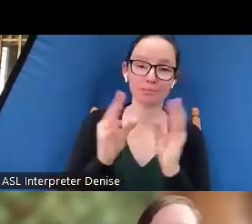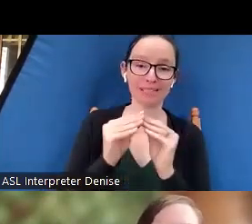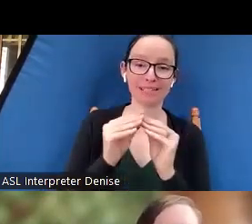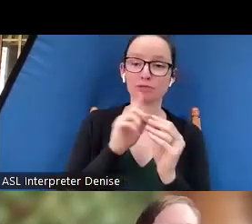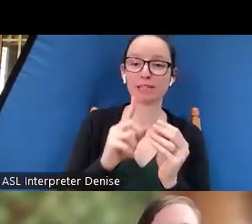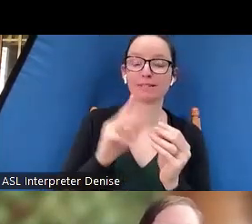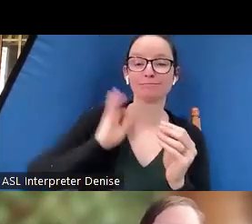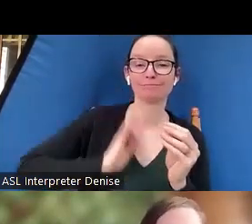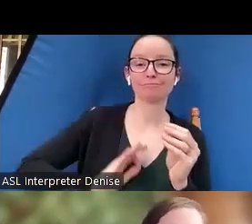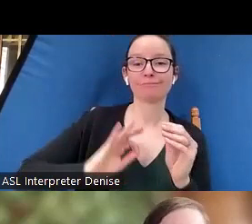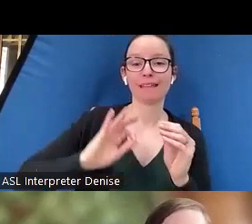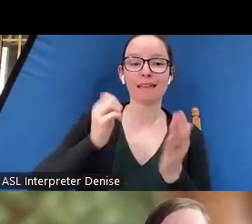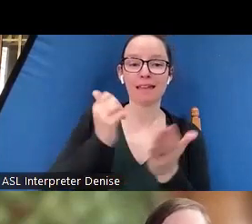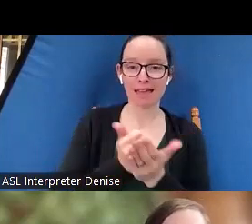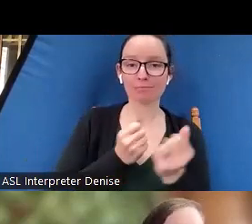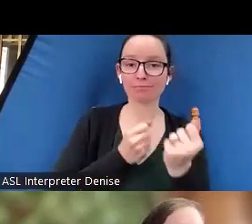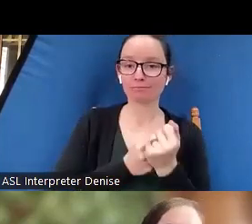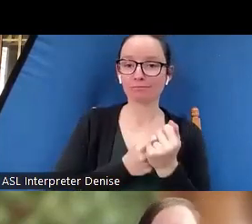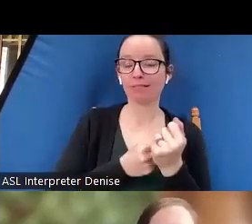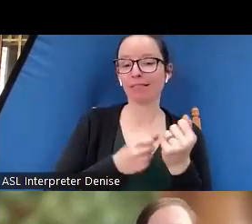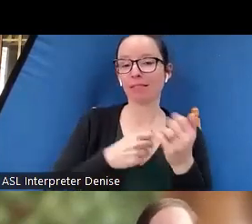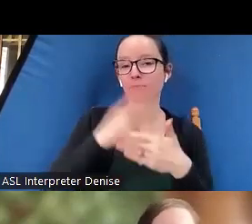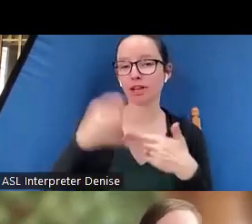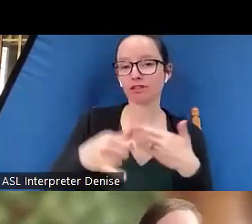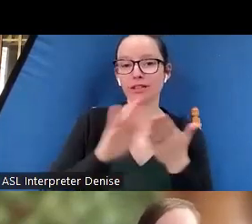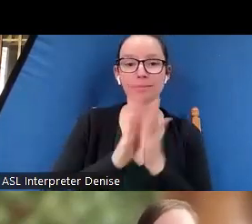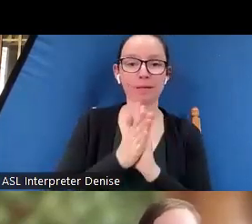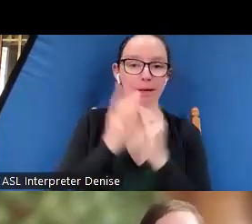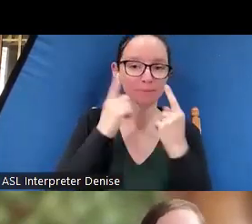successful in filling folks in on and creating project